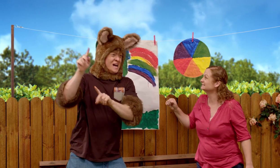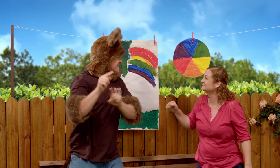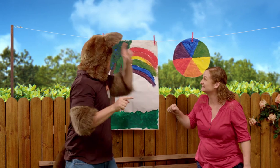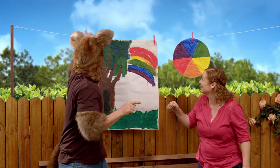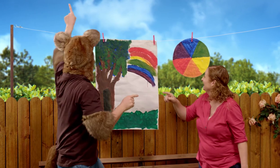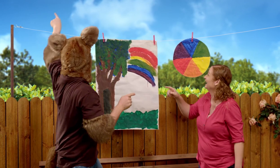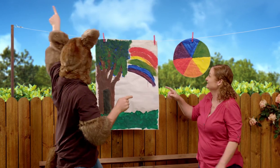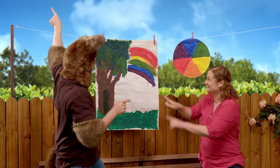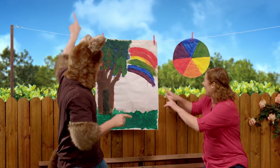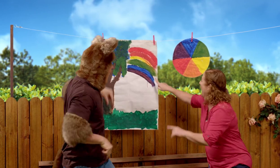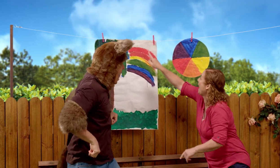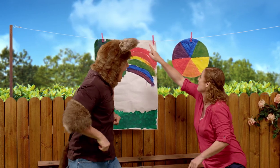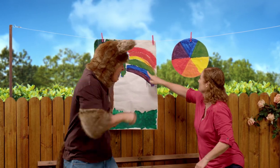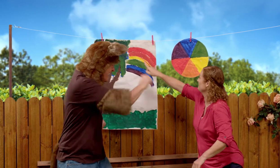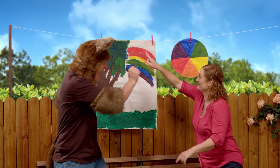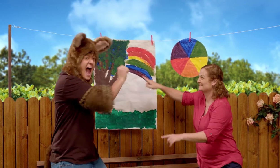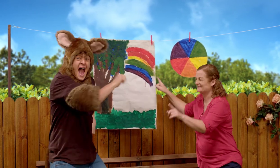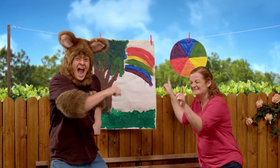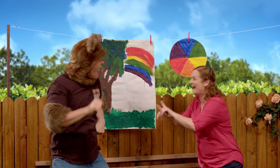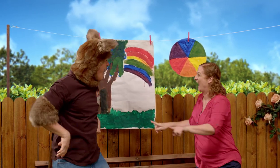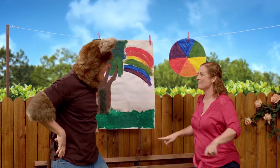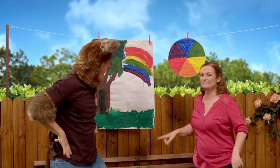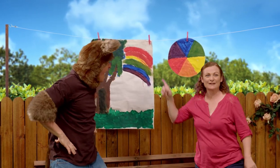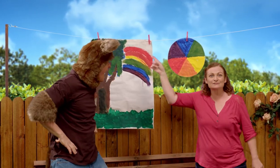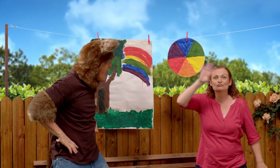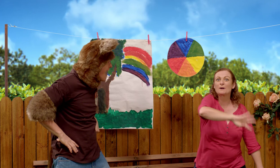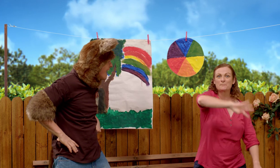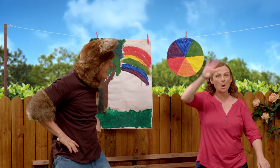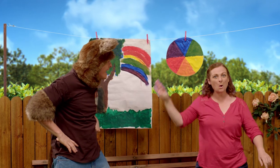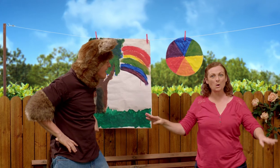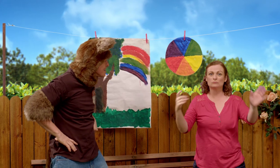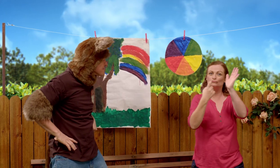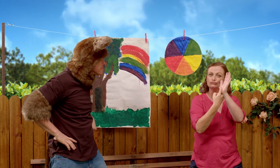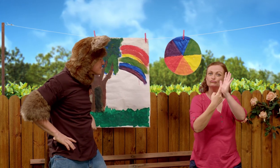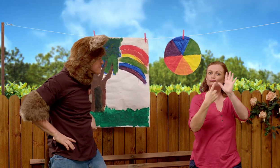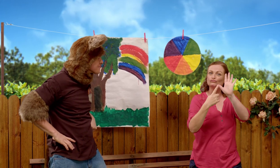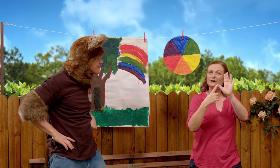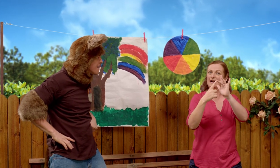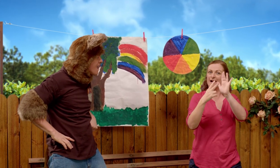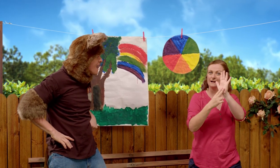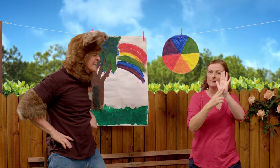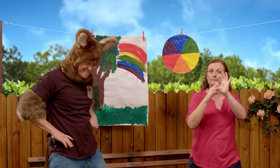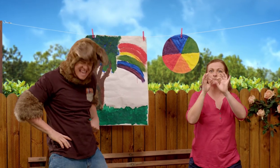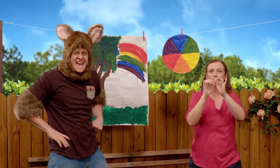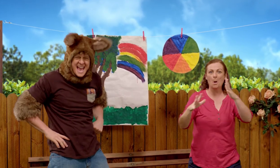There was a rainbow above my tree before, and now it's over there. Oh, that rainbow is the same as in your painting.